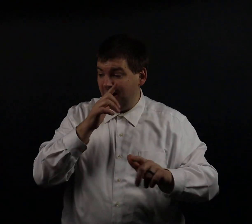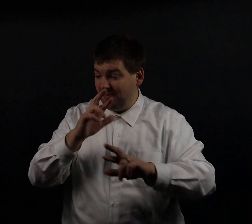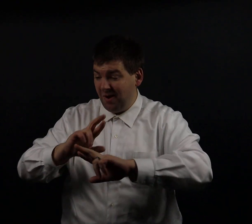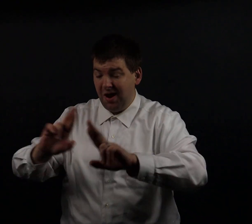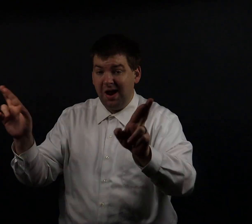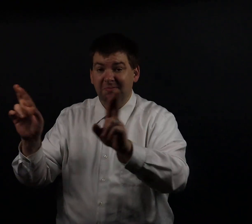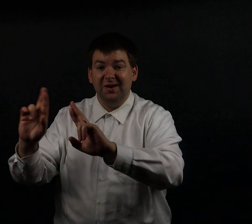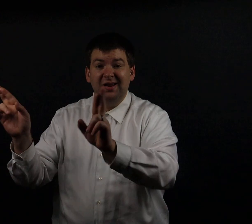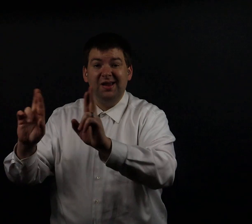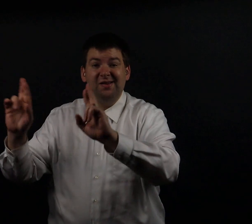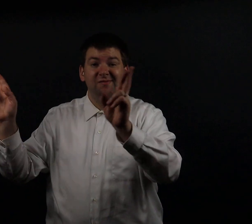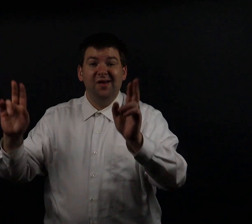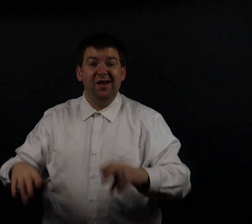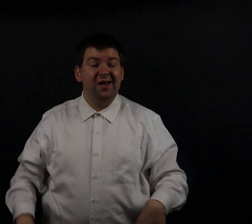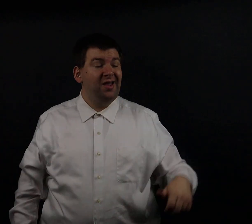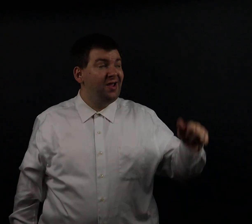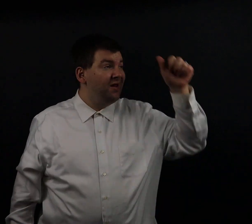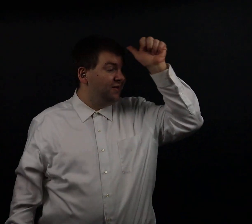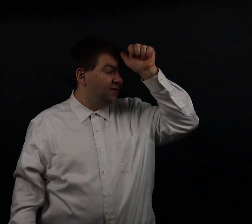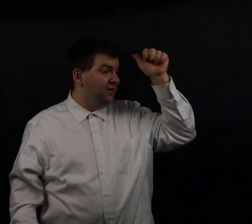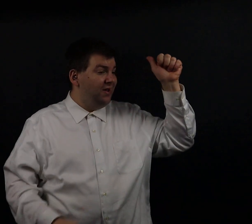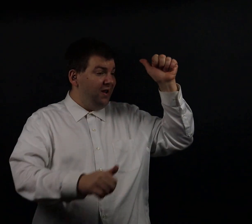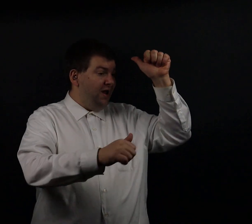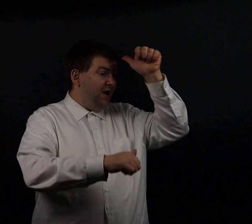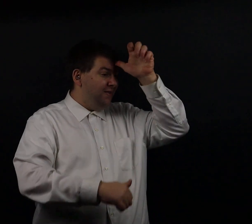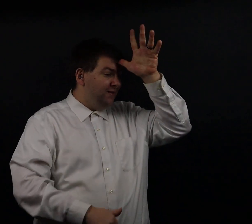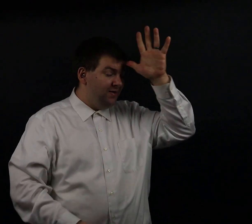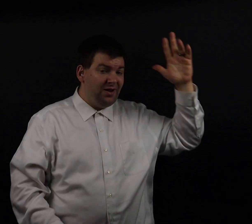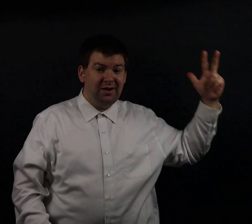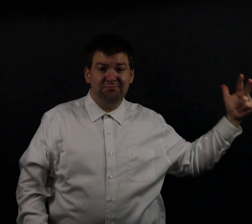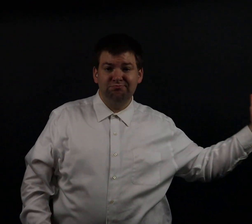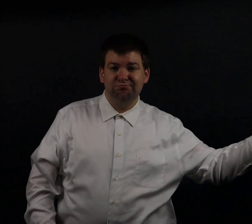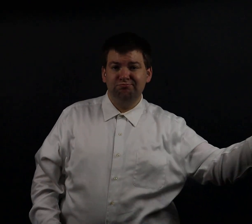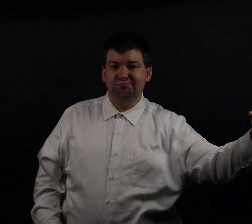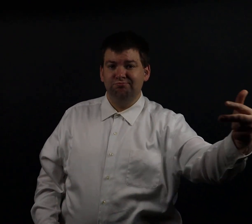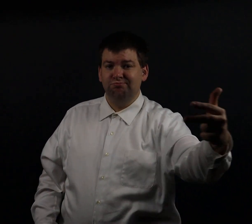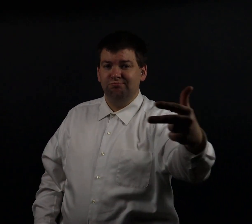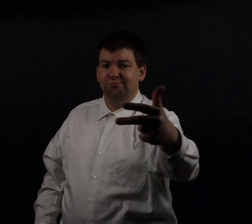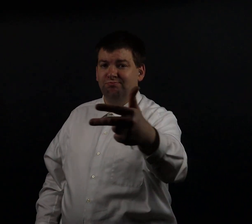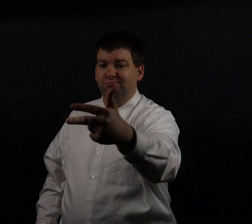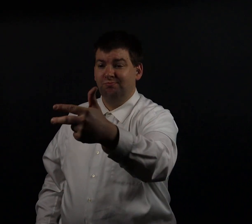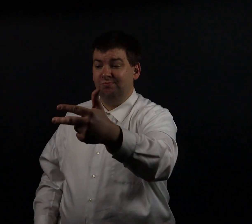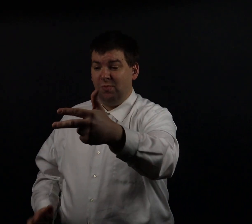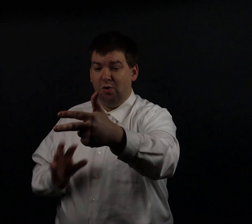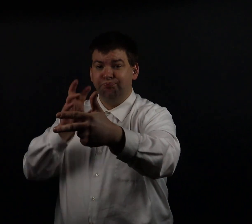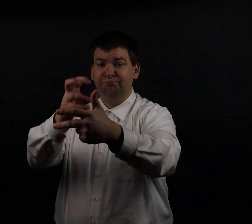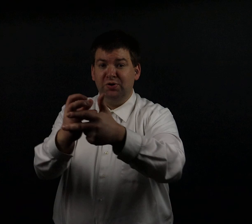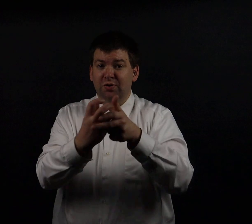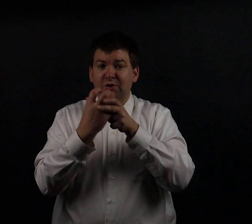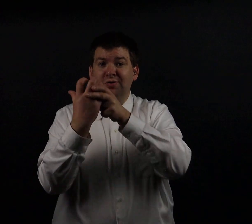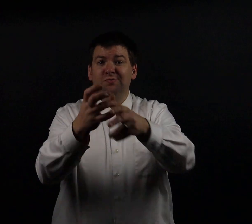While momma’s getting ready, dad pulls the car around.